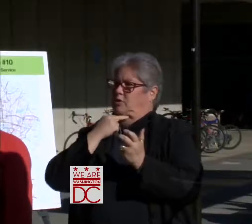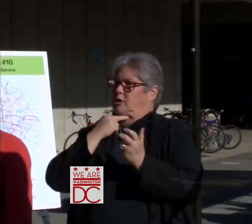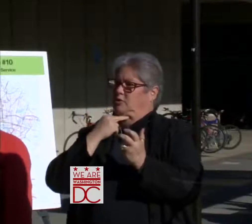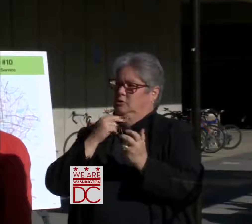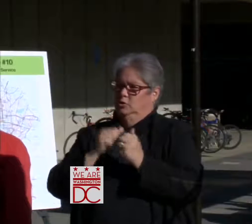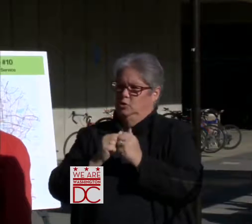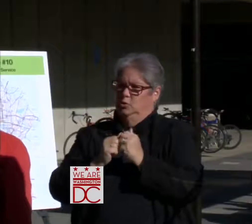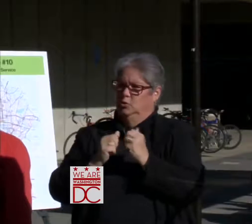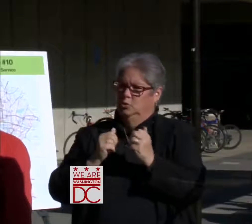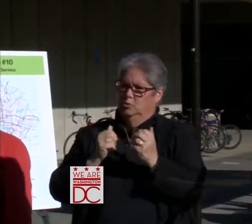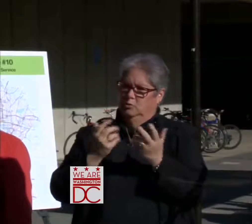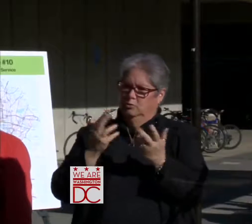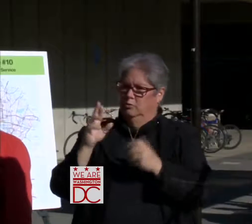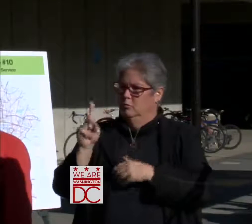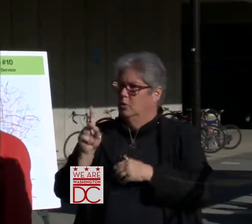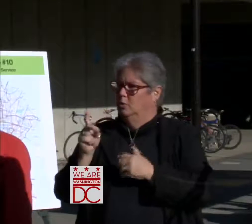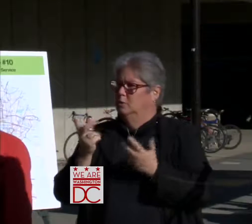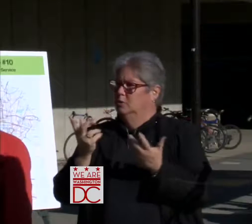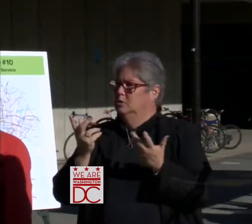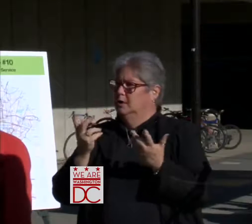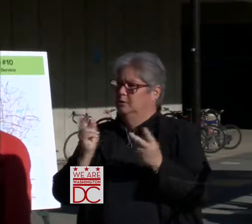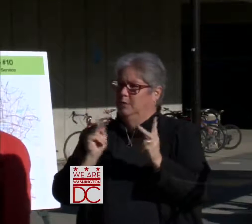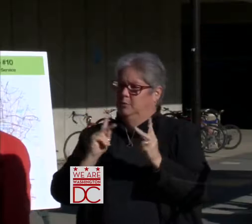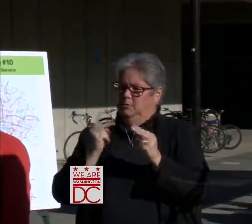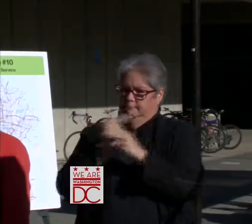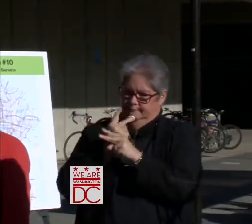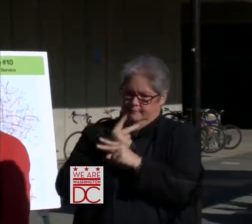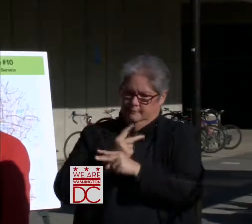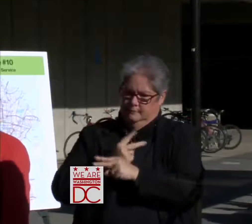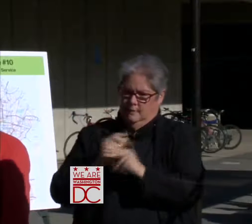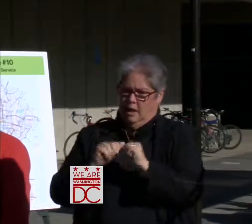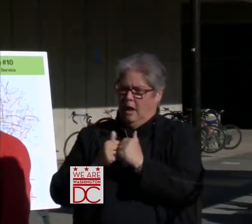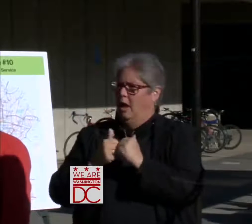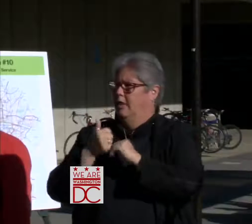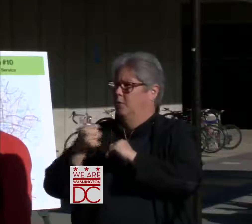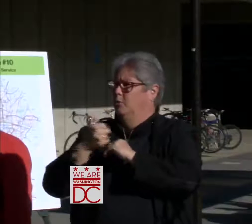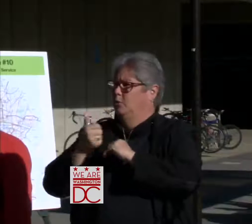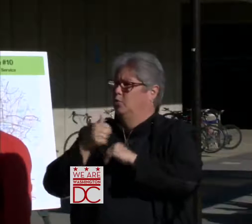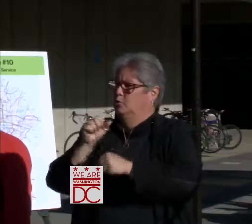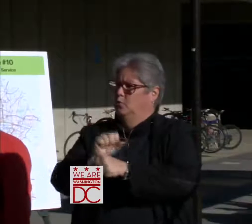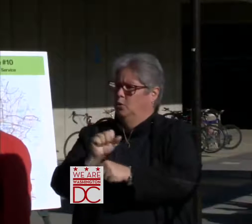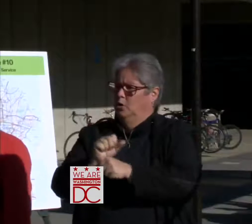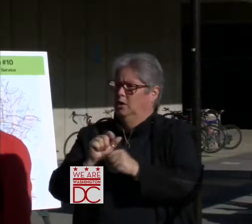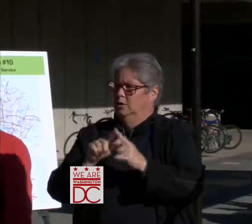SYSTEM AS PEOPLE SORT THROUGH THE COMMUTING OPTIONS AND PATTERNS.